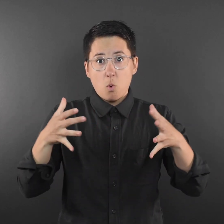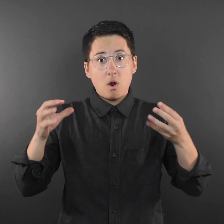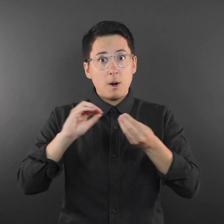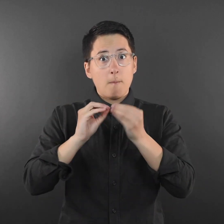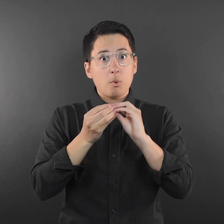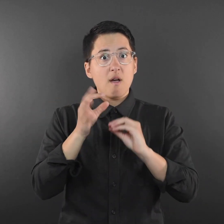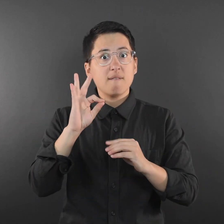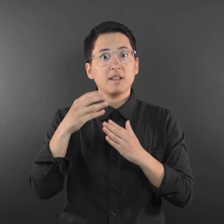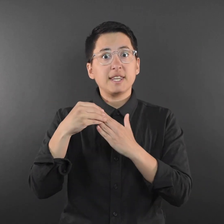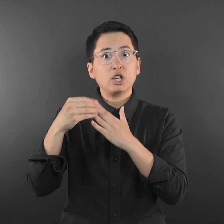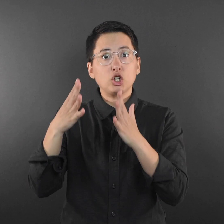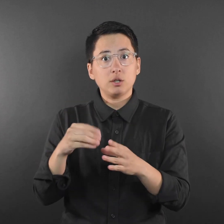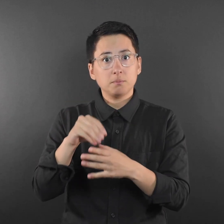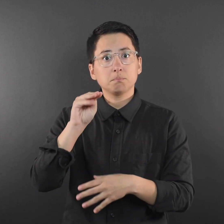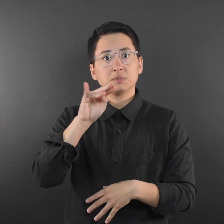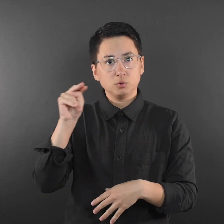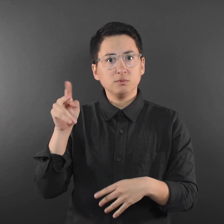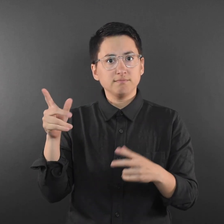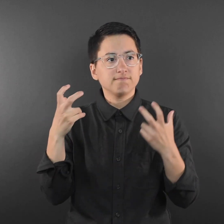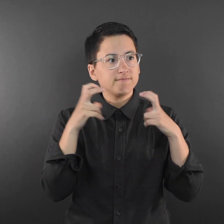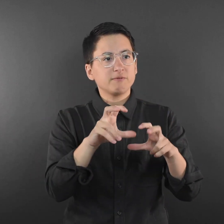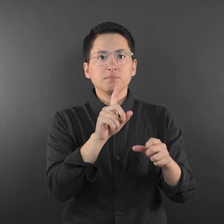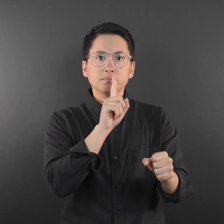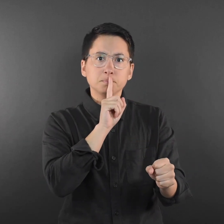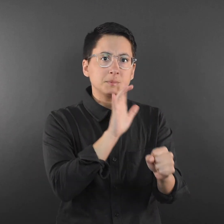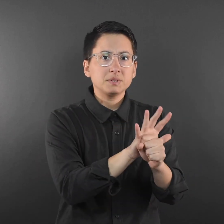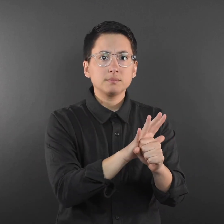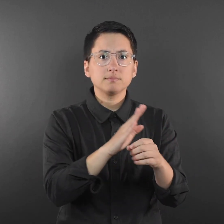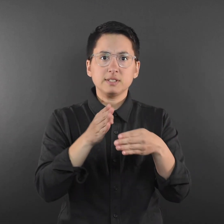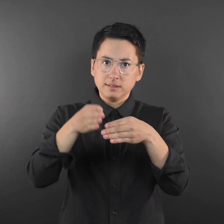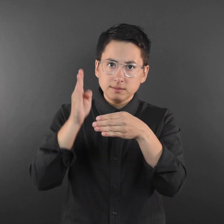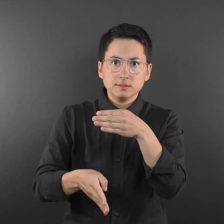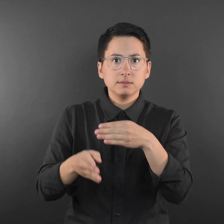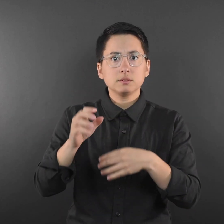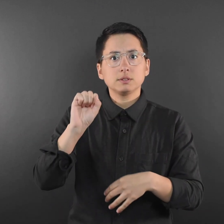A growing number of leaders in Minnesota are committed to ending sexual violence,